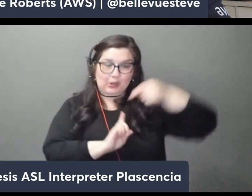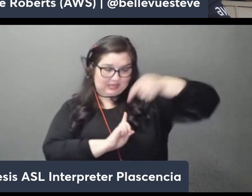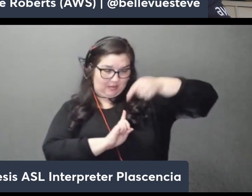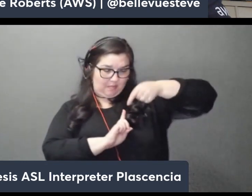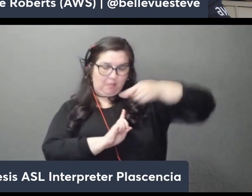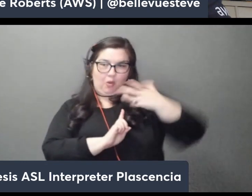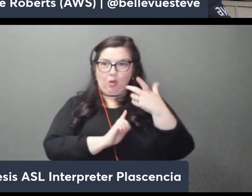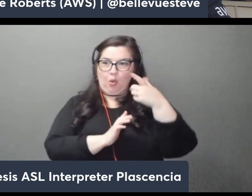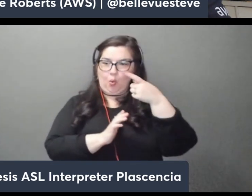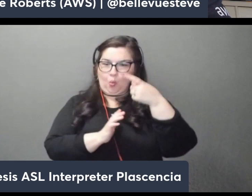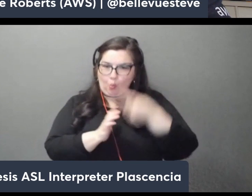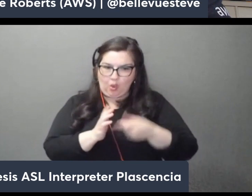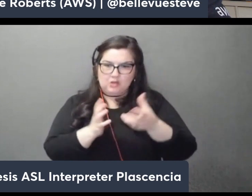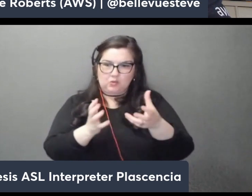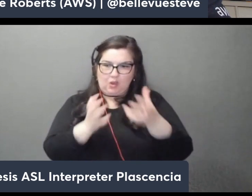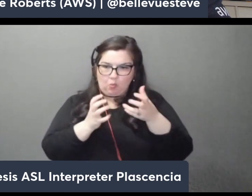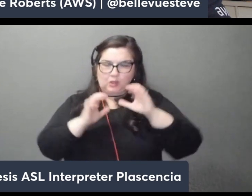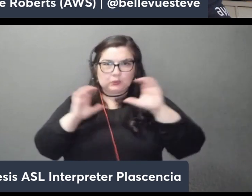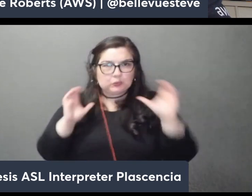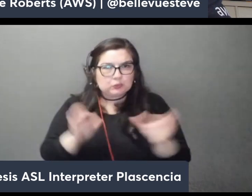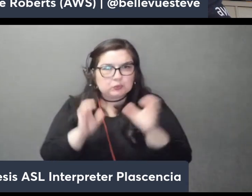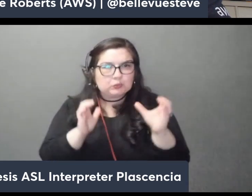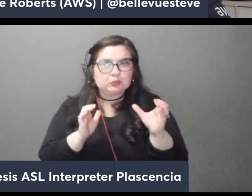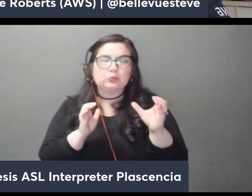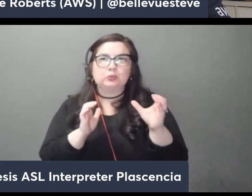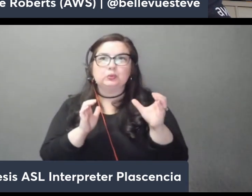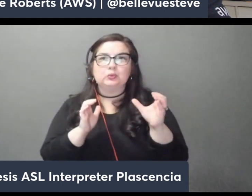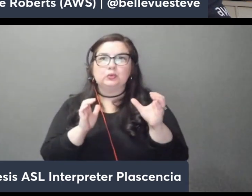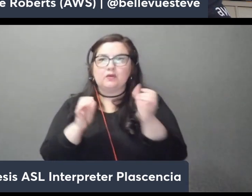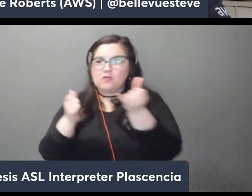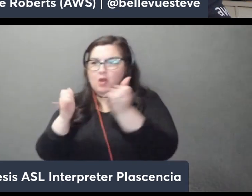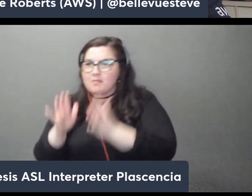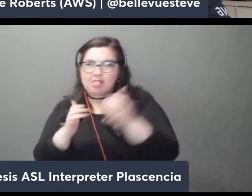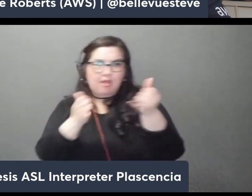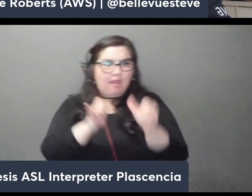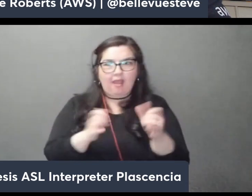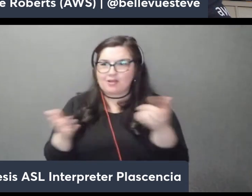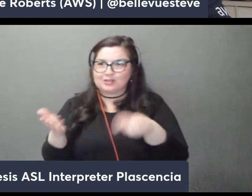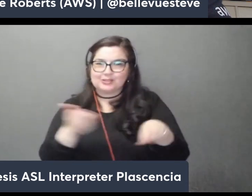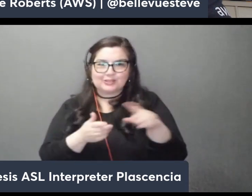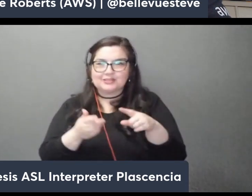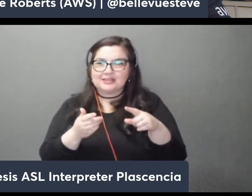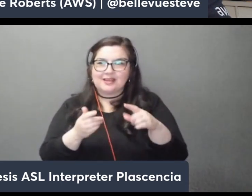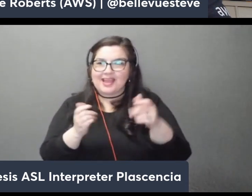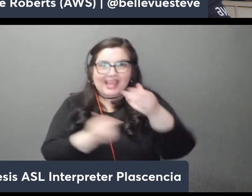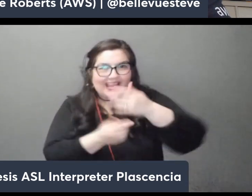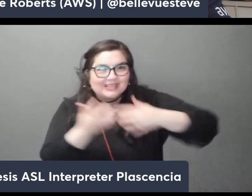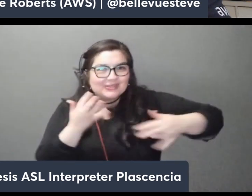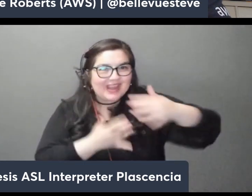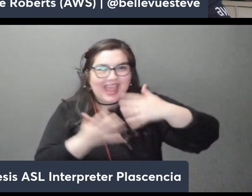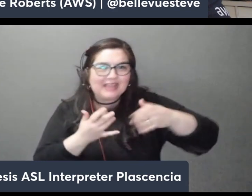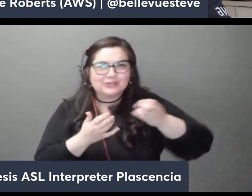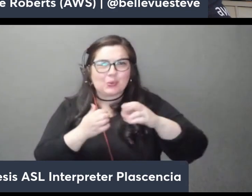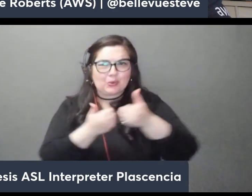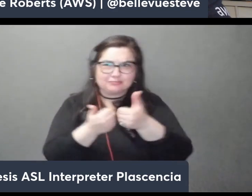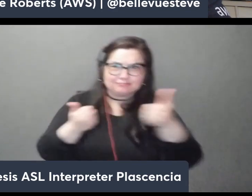I want to be able to do between players? What interactions do I want to be able to enable?